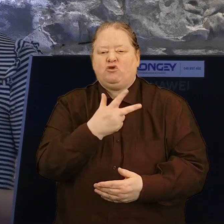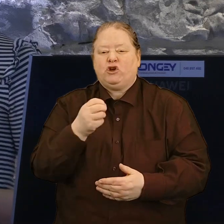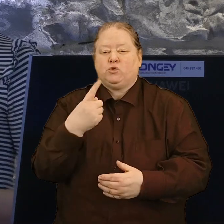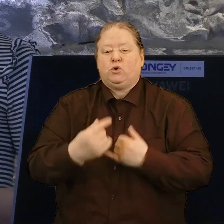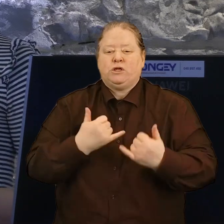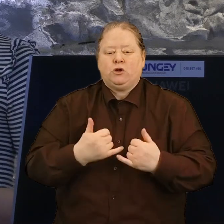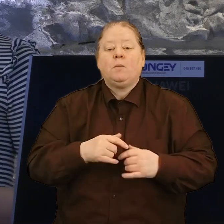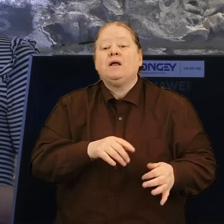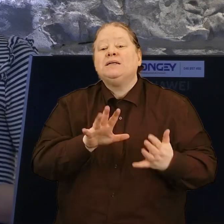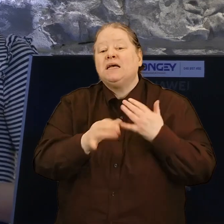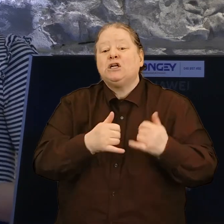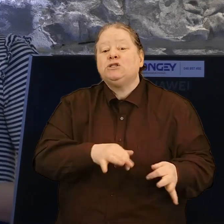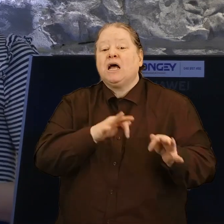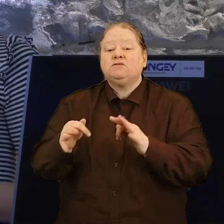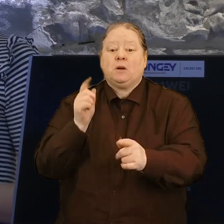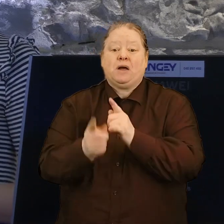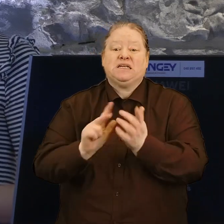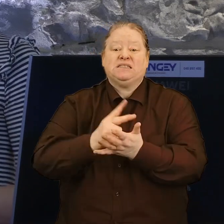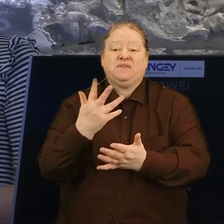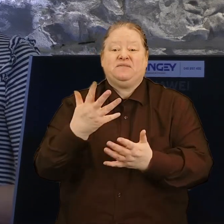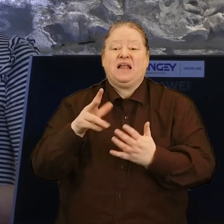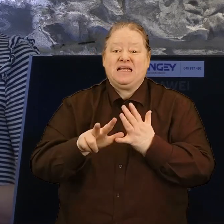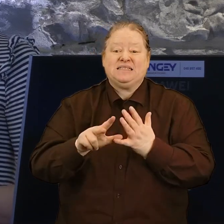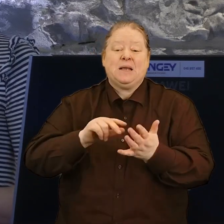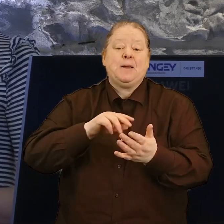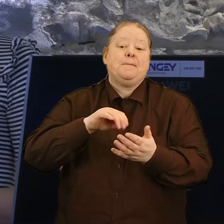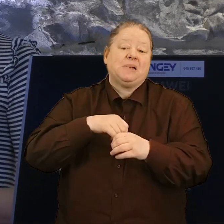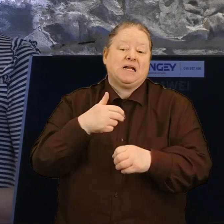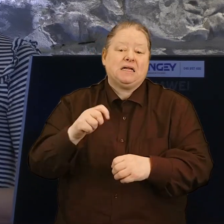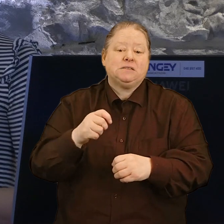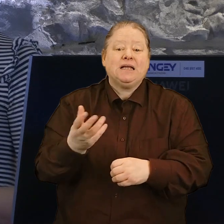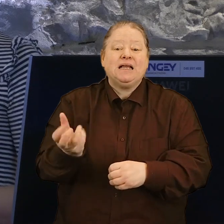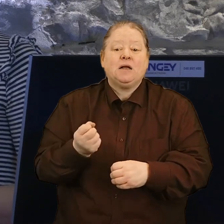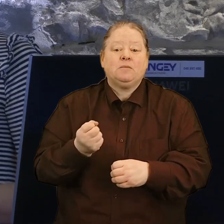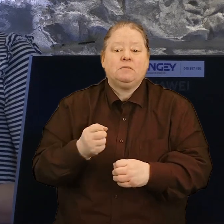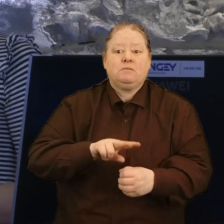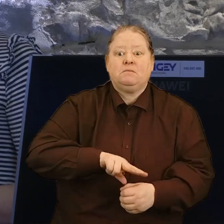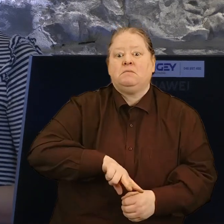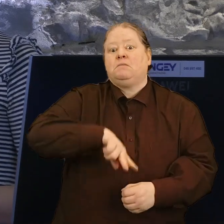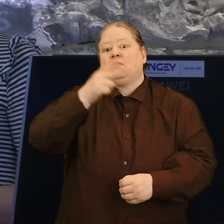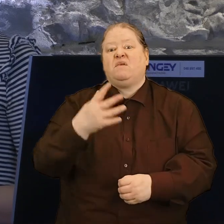In the ten years after the passing of the 1858 Medical Act, the income from exams increased fivefold.